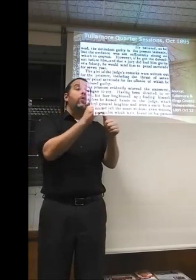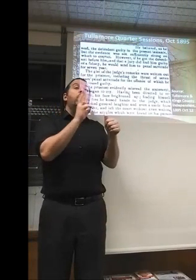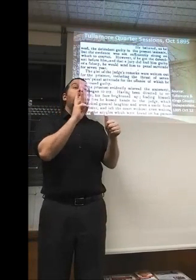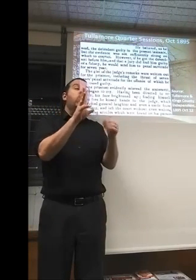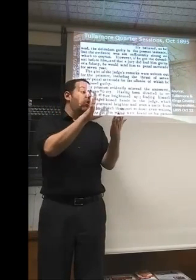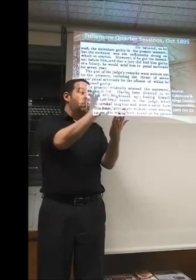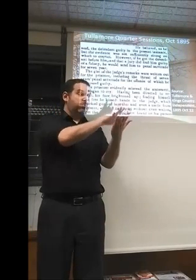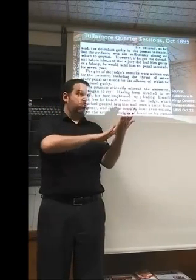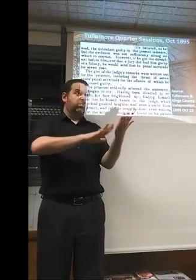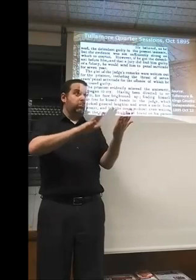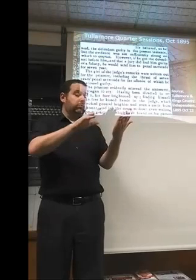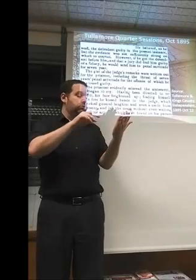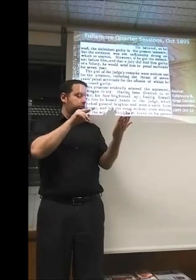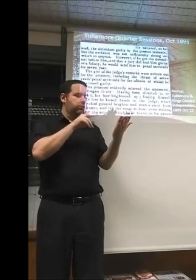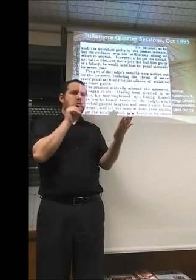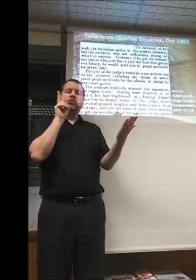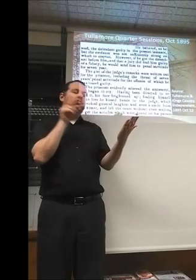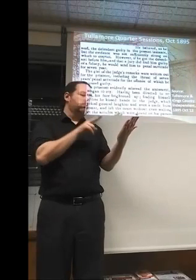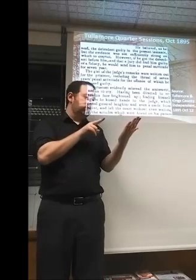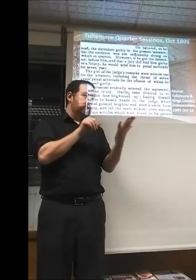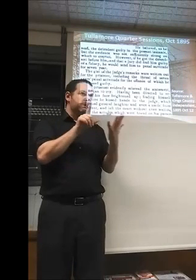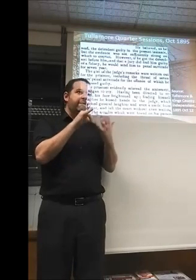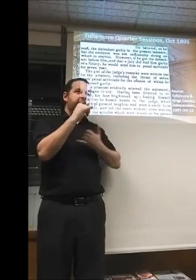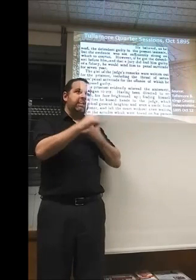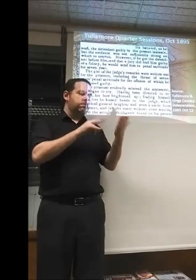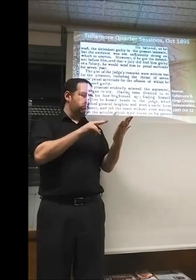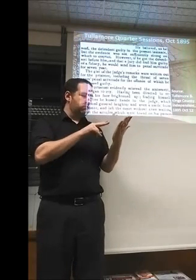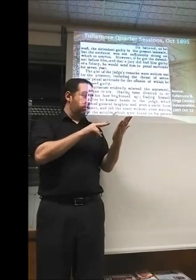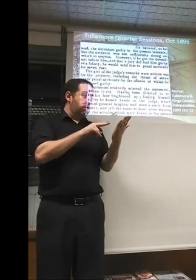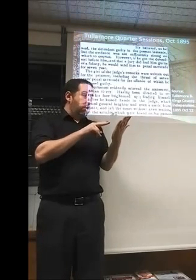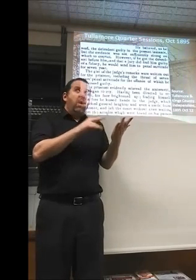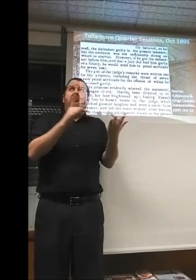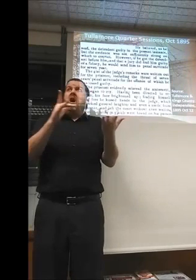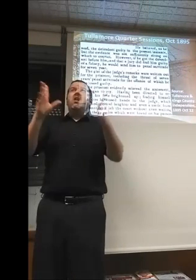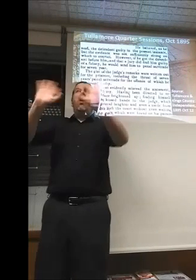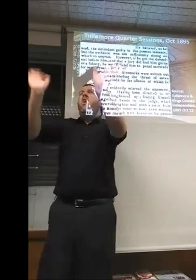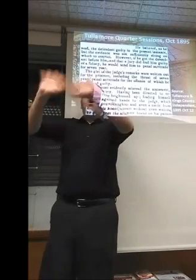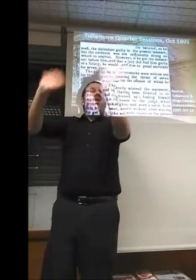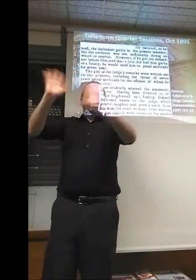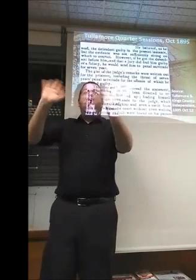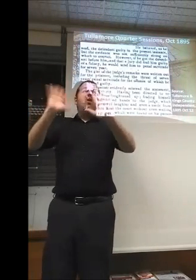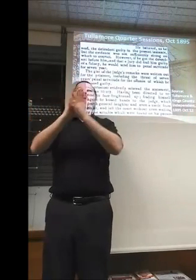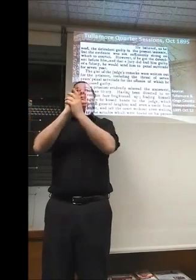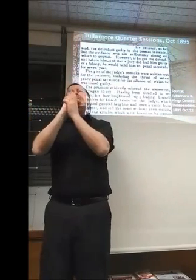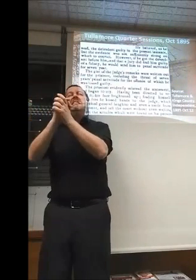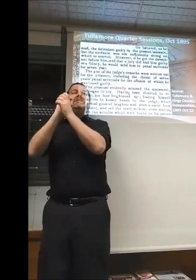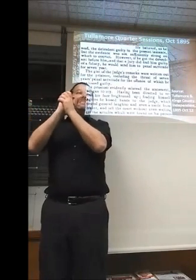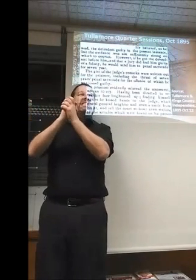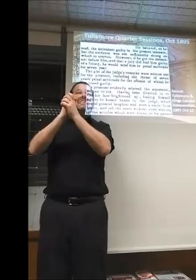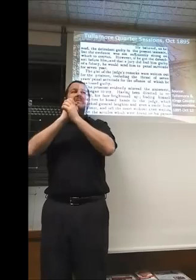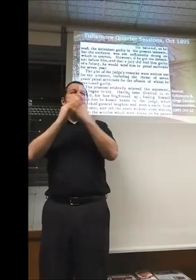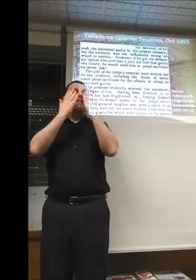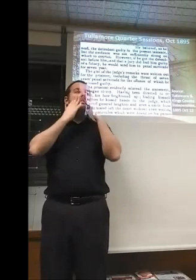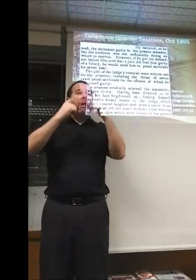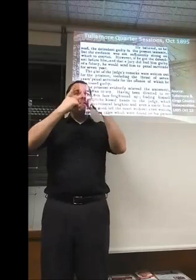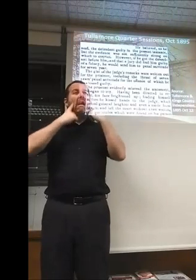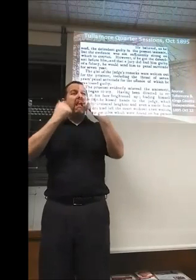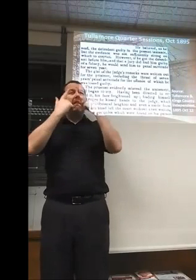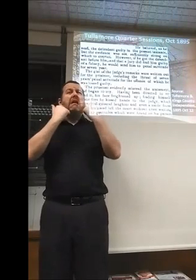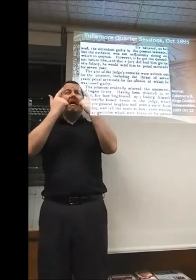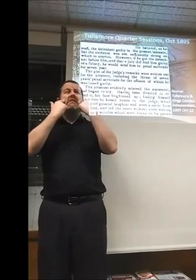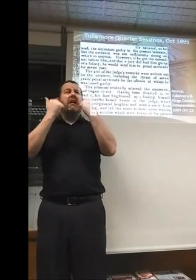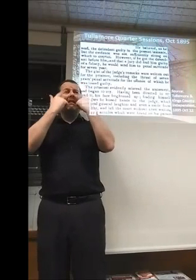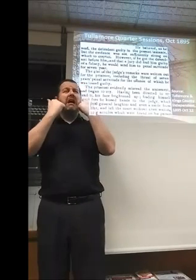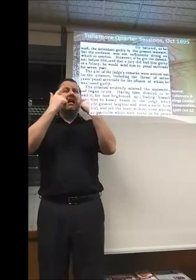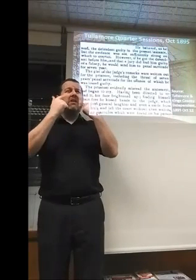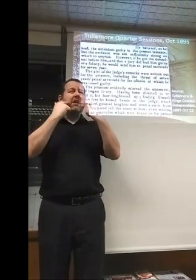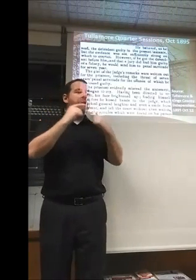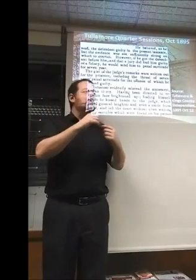with Joseph wash and the butchers knife was in his hand and the policeman eventually threw..